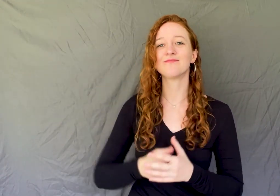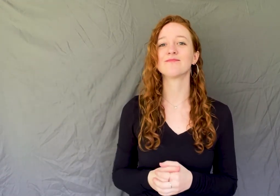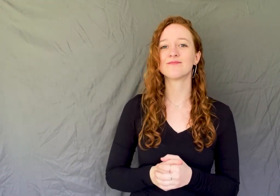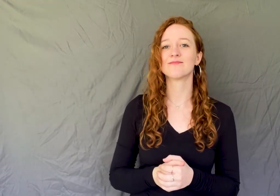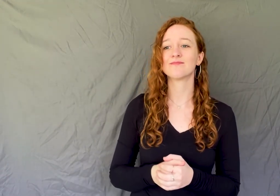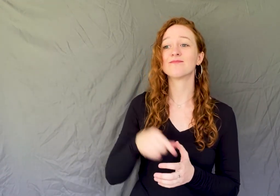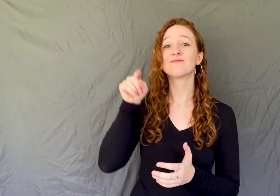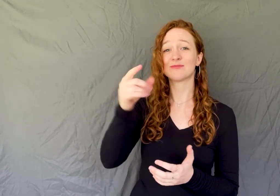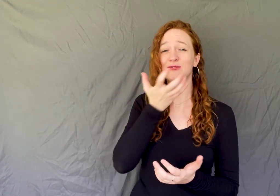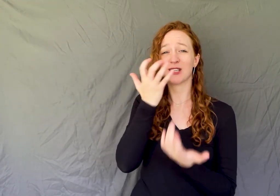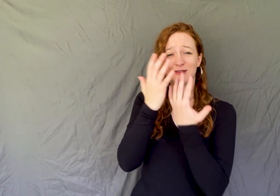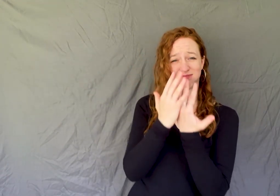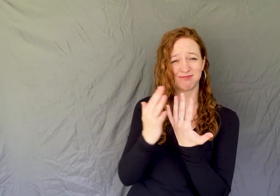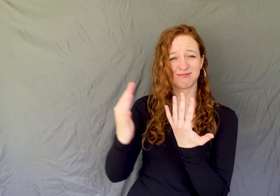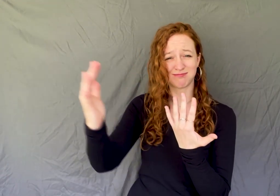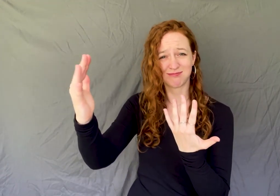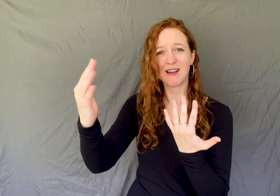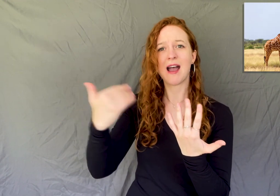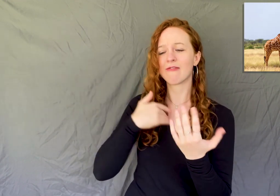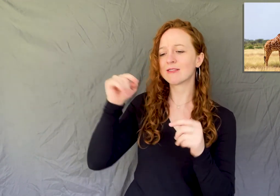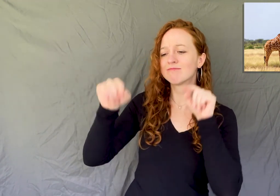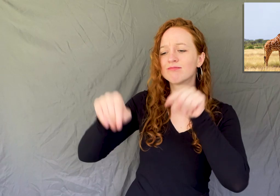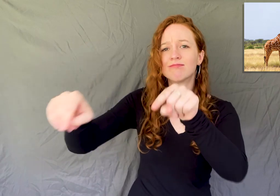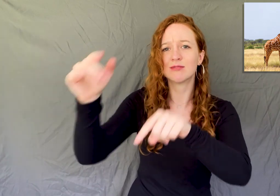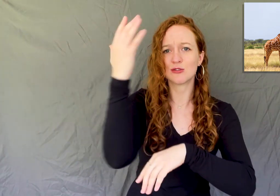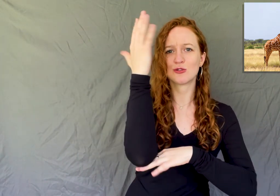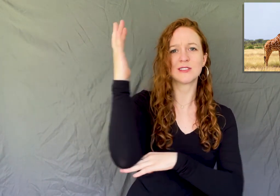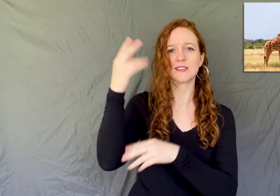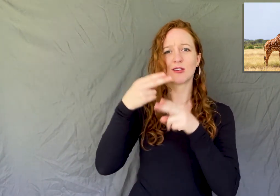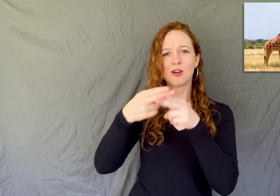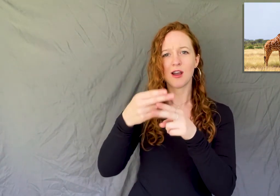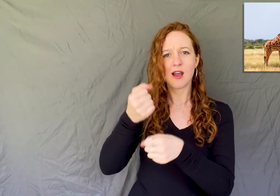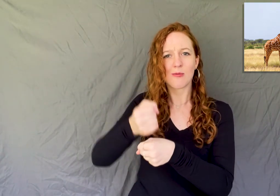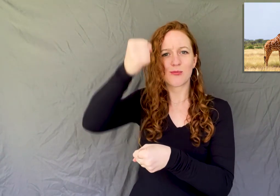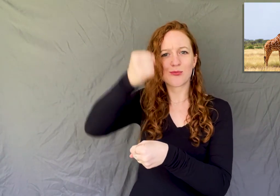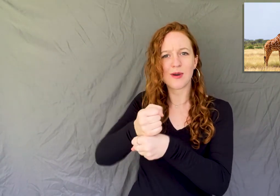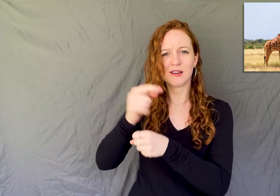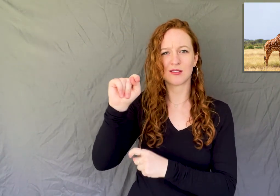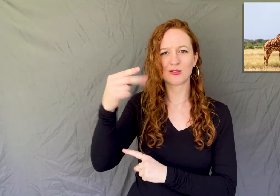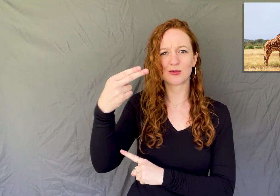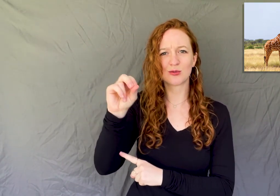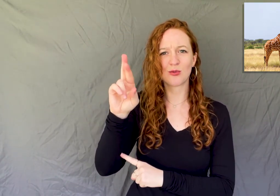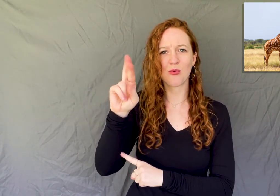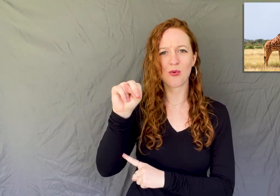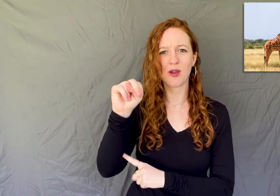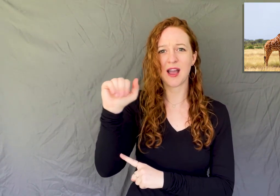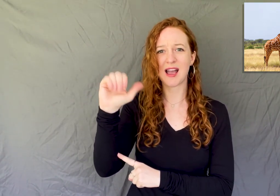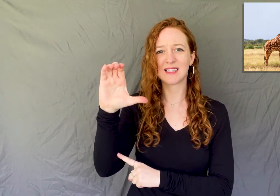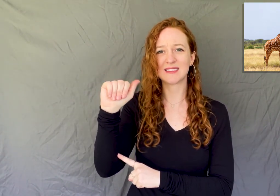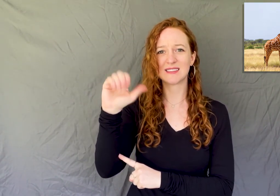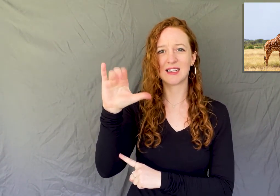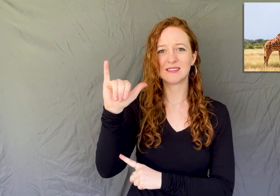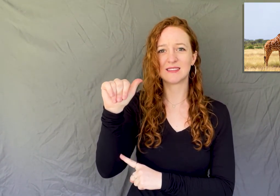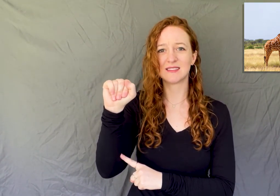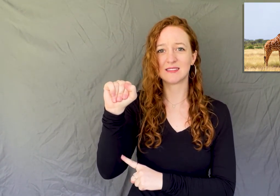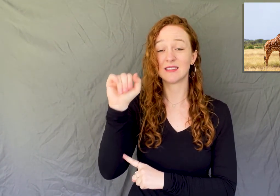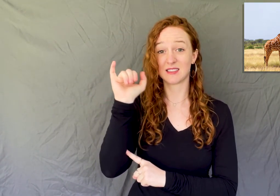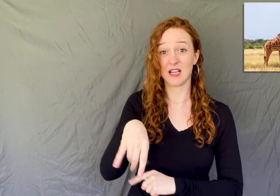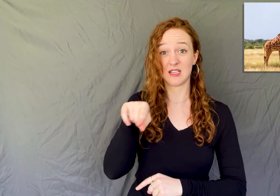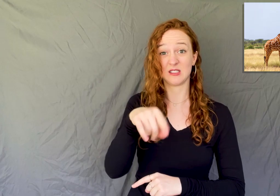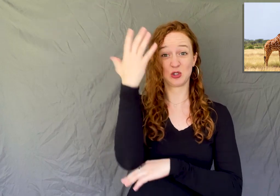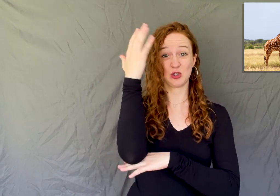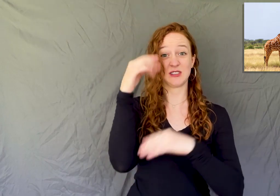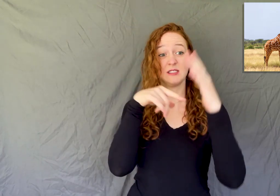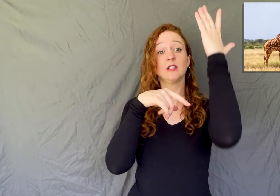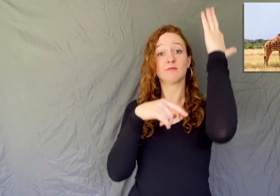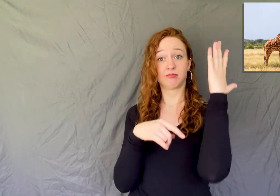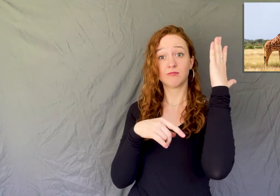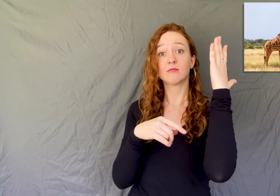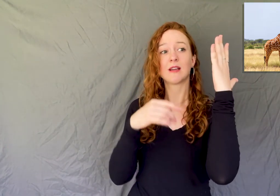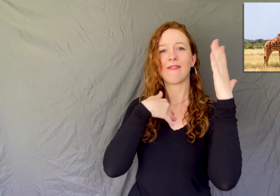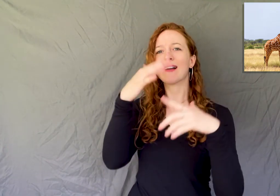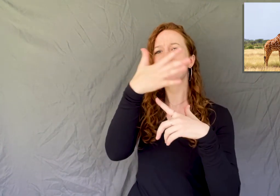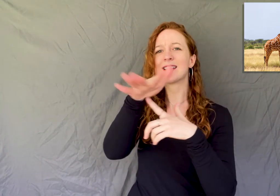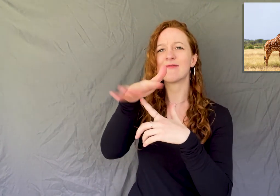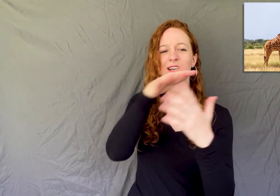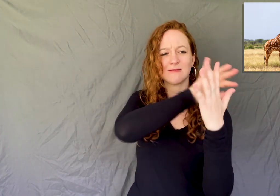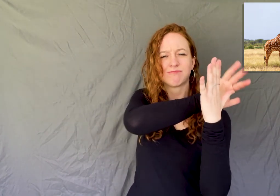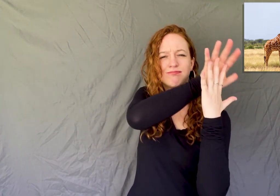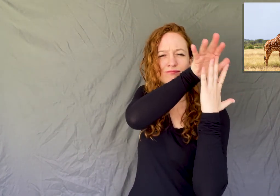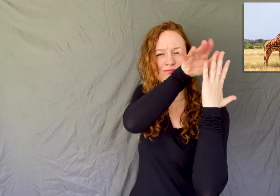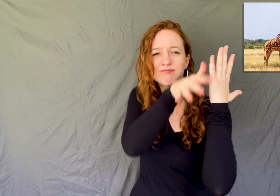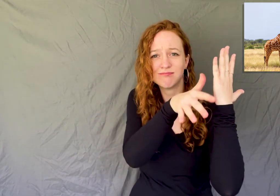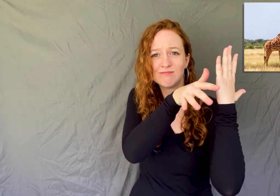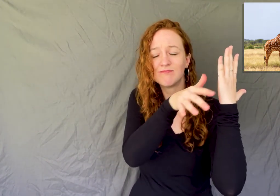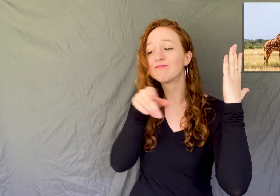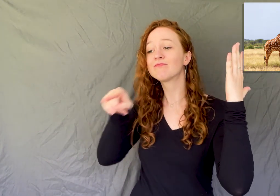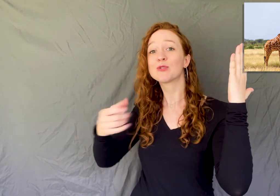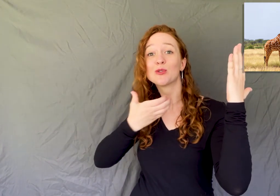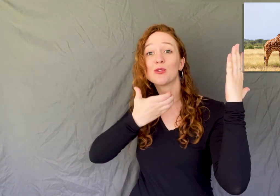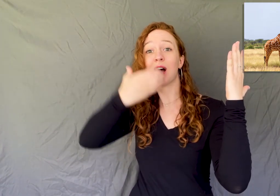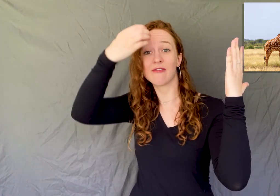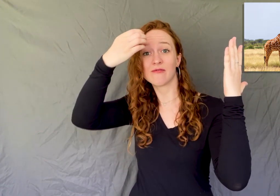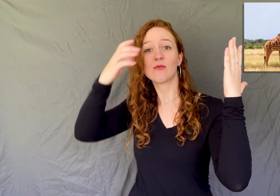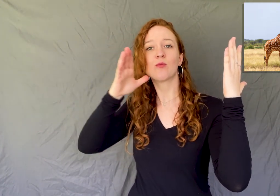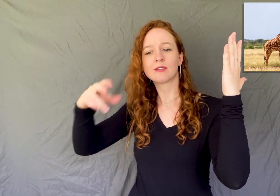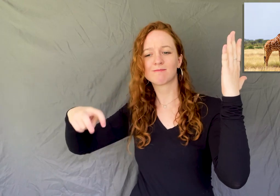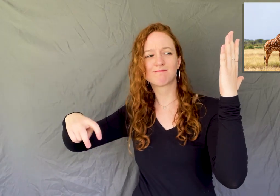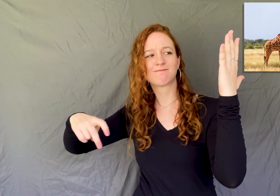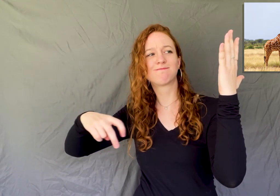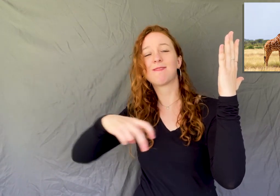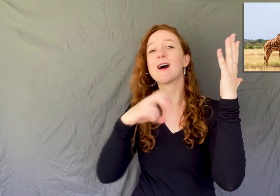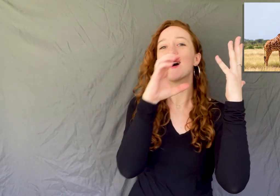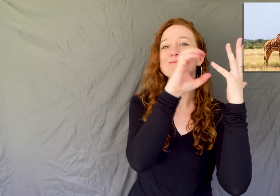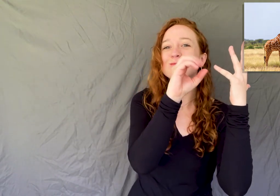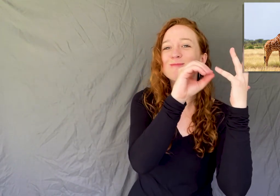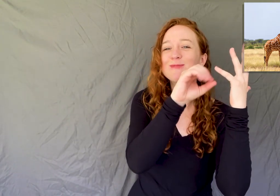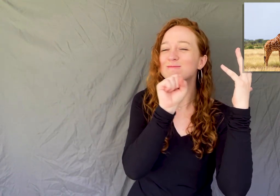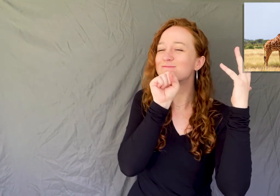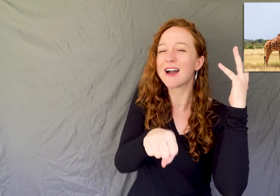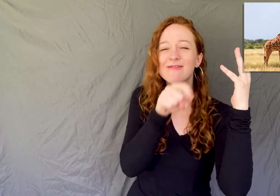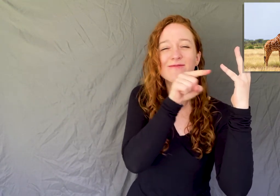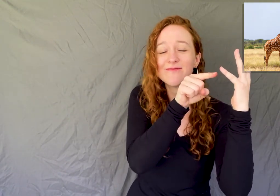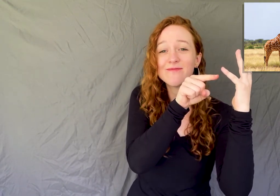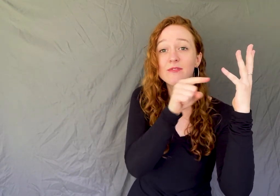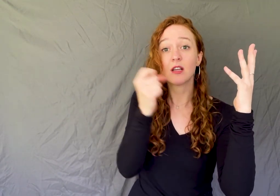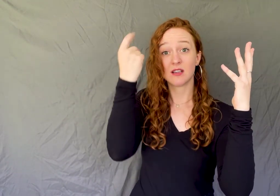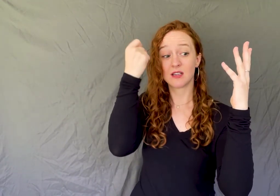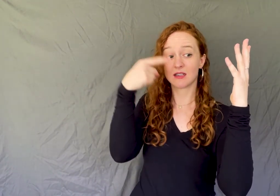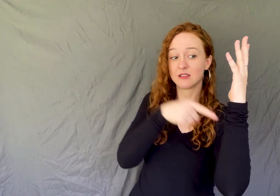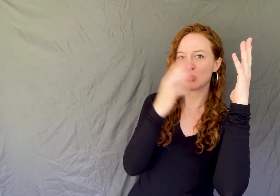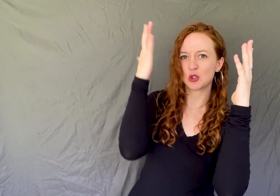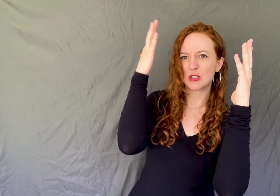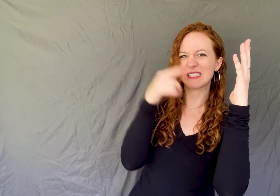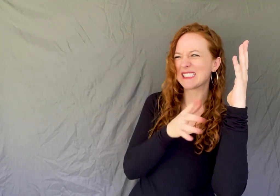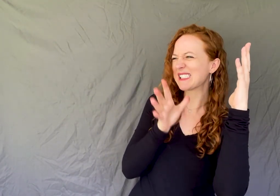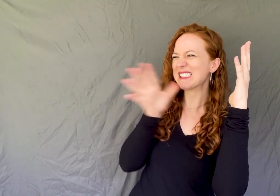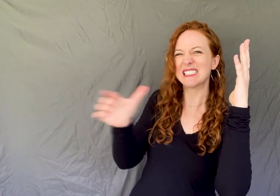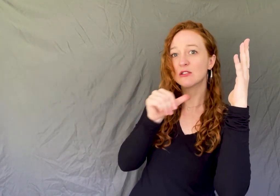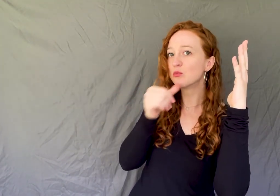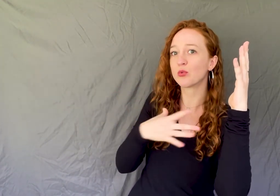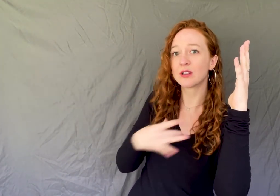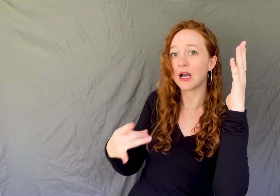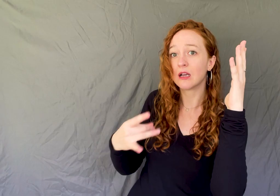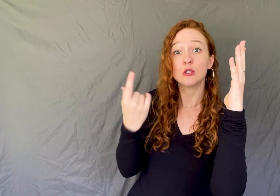The giraffes in the savannah were feeding on the leaves of umbrella thorn acacias, and the trees didn't like this one bit.